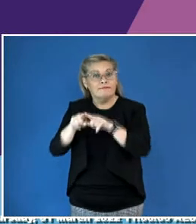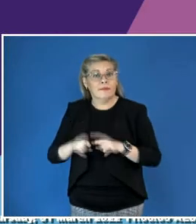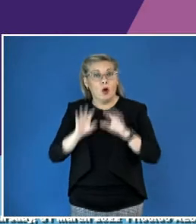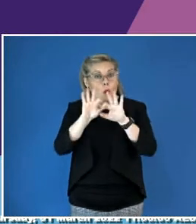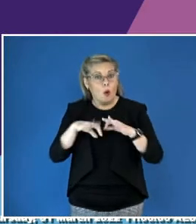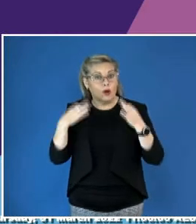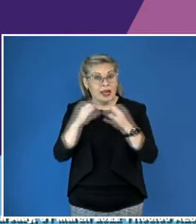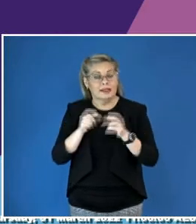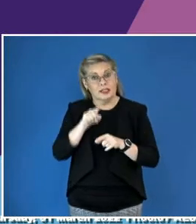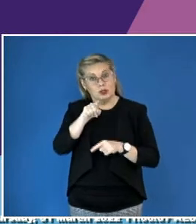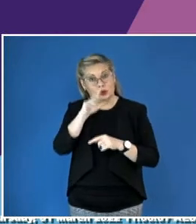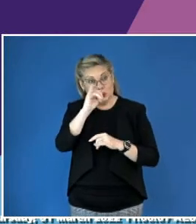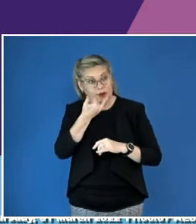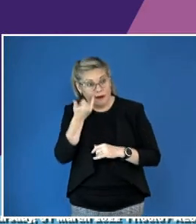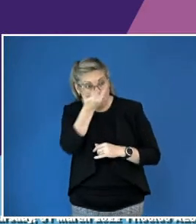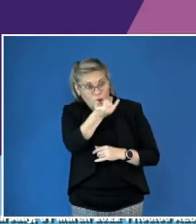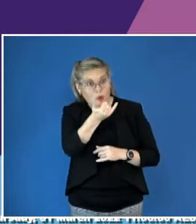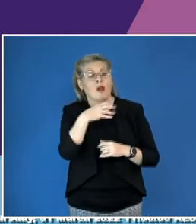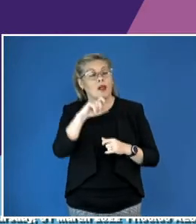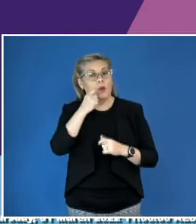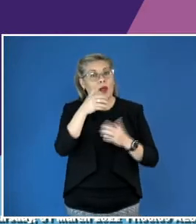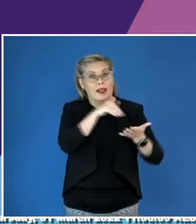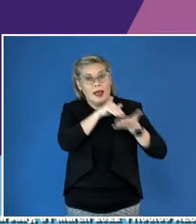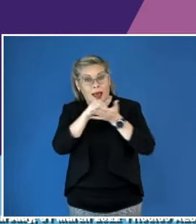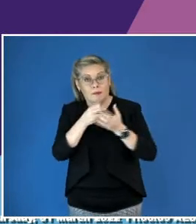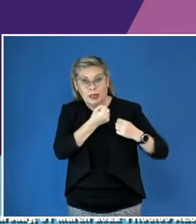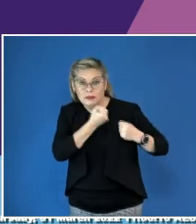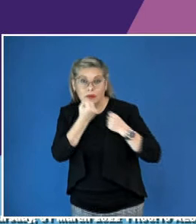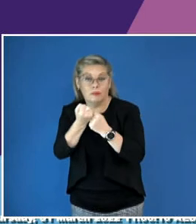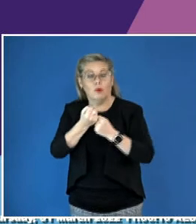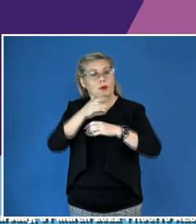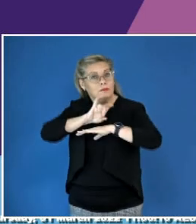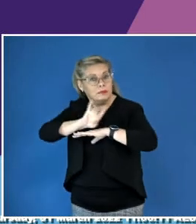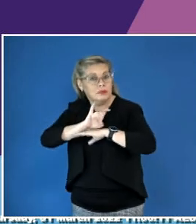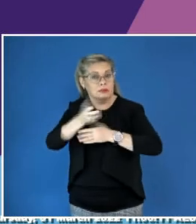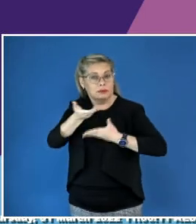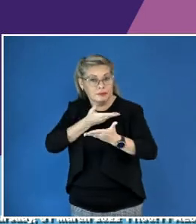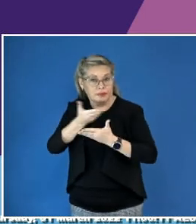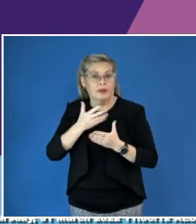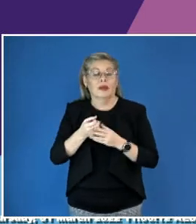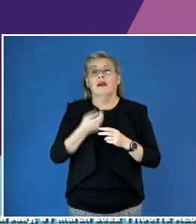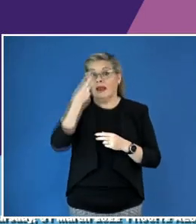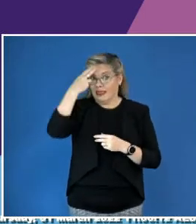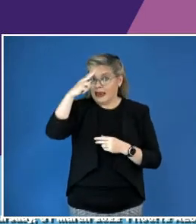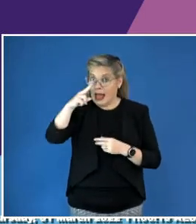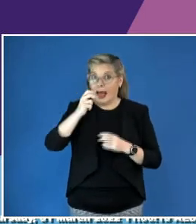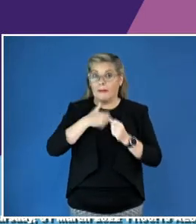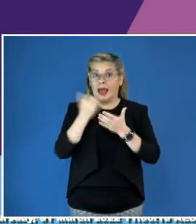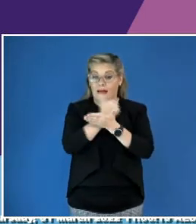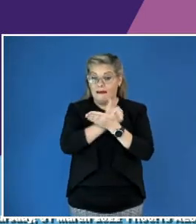Service on 1800 421 468, Lifeline on 13 11 14